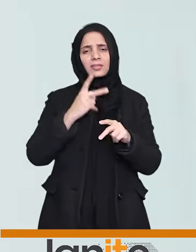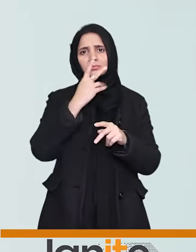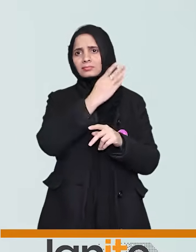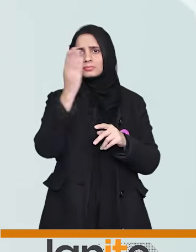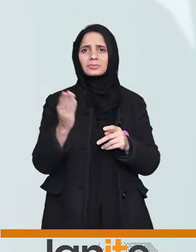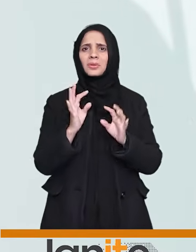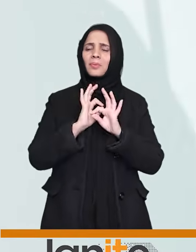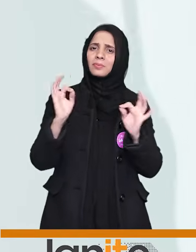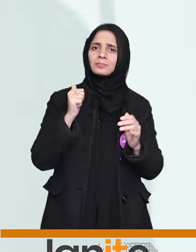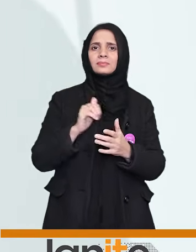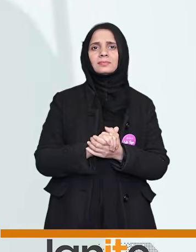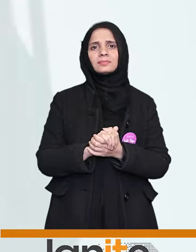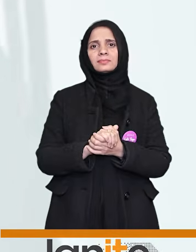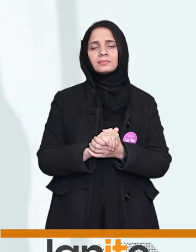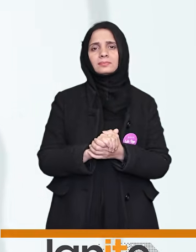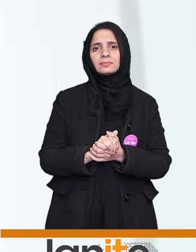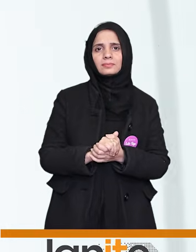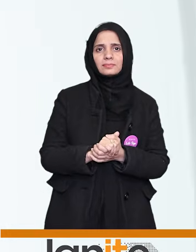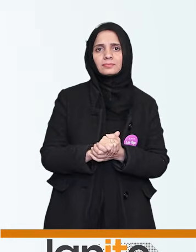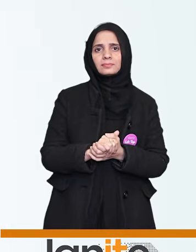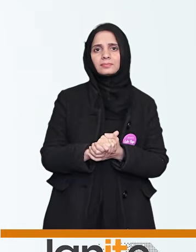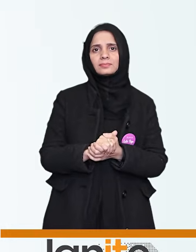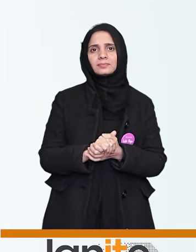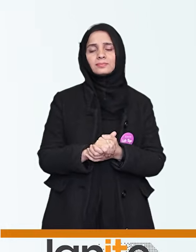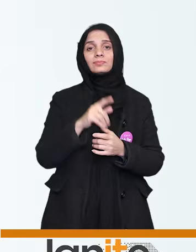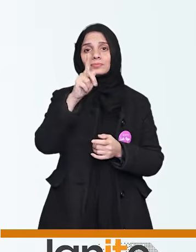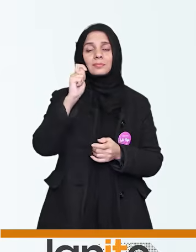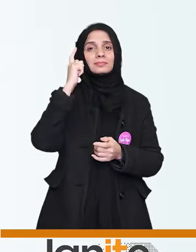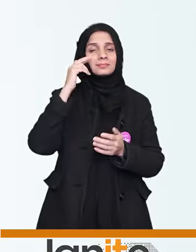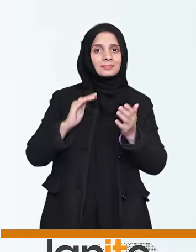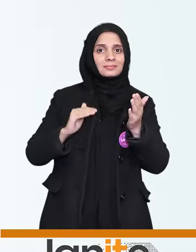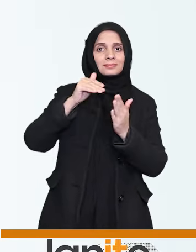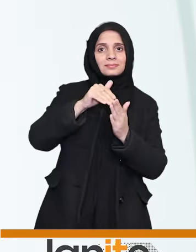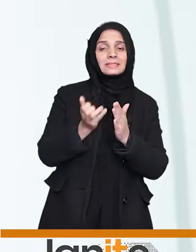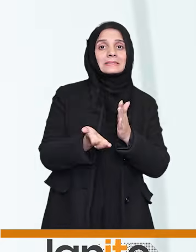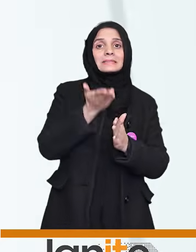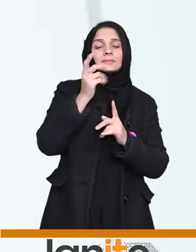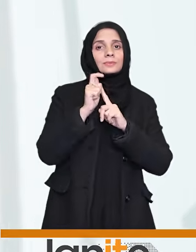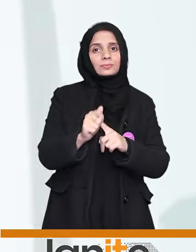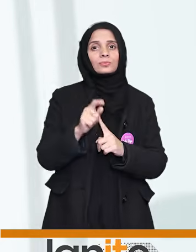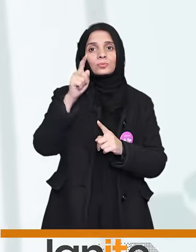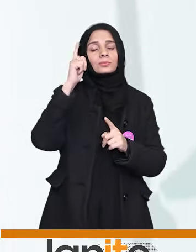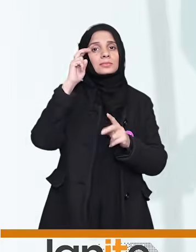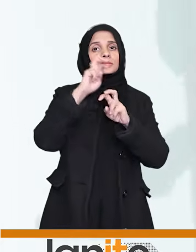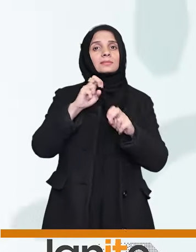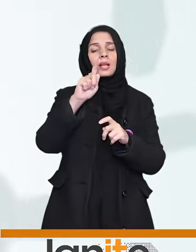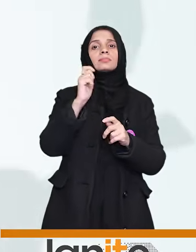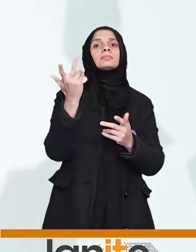then without going through a big registration process just signup with your Facebook.